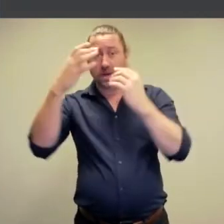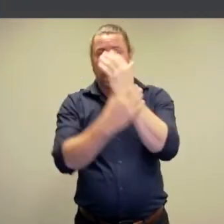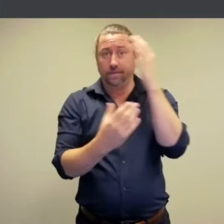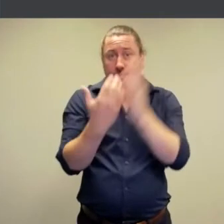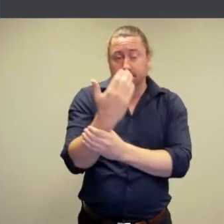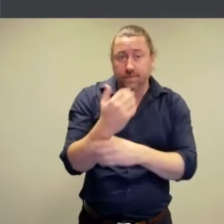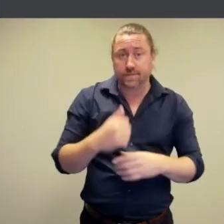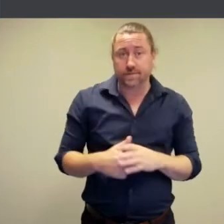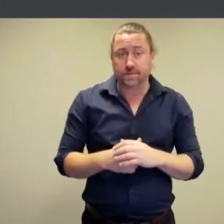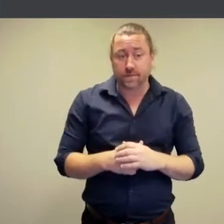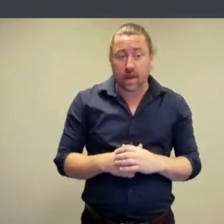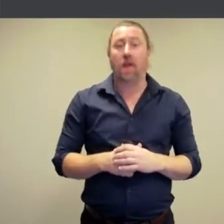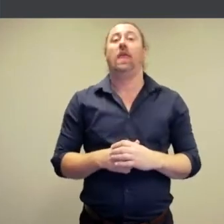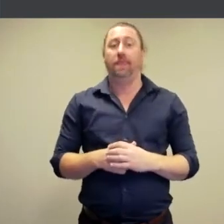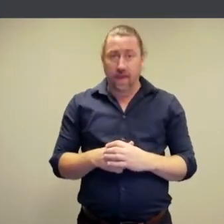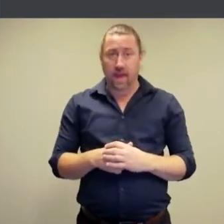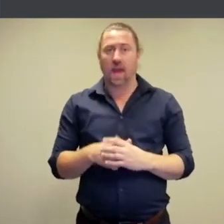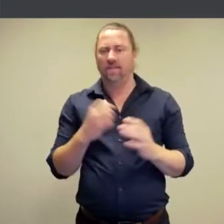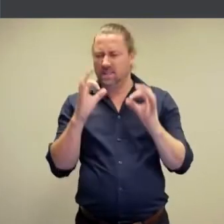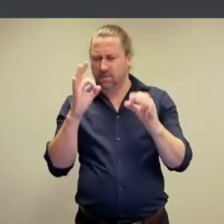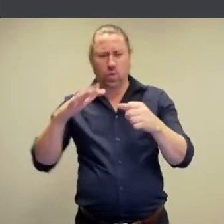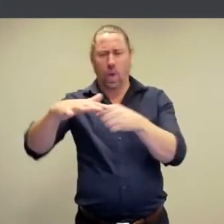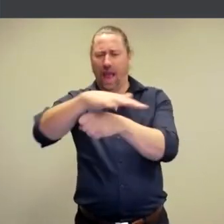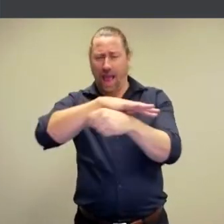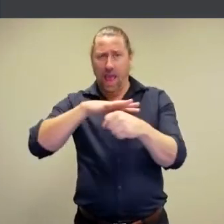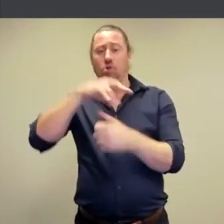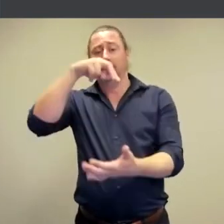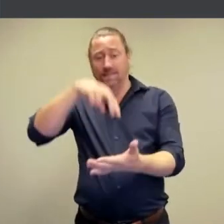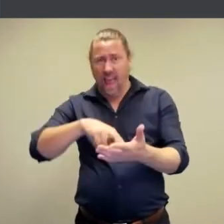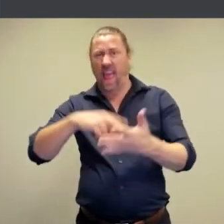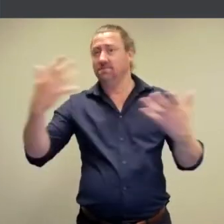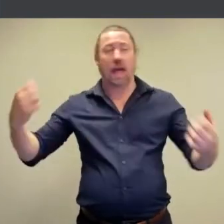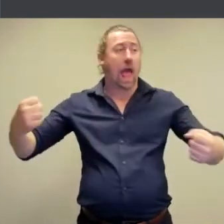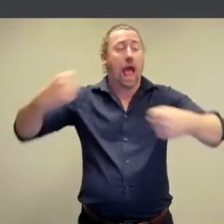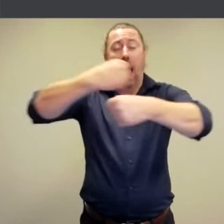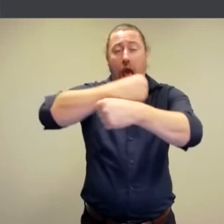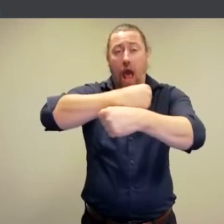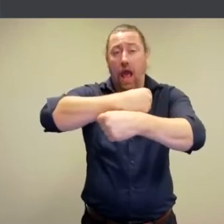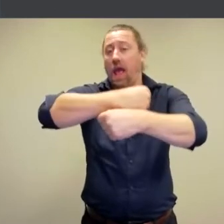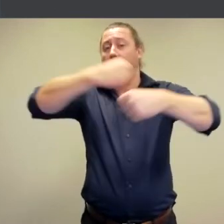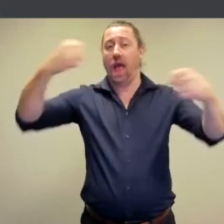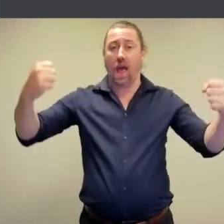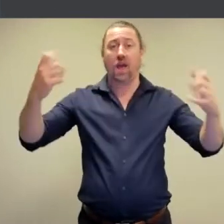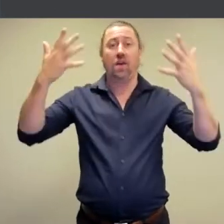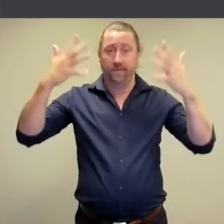They would then stand in a designated space and hug. When the hug was over, they would